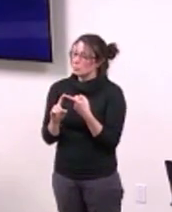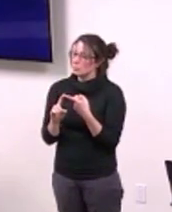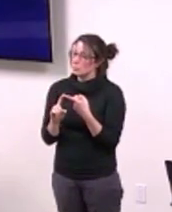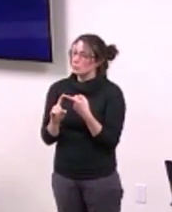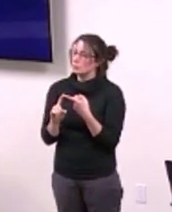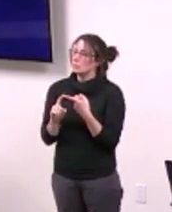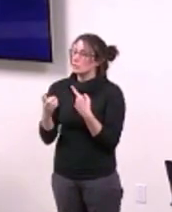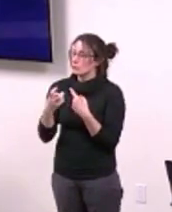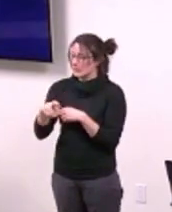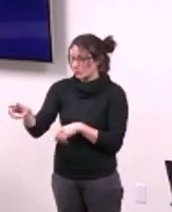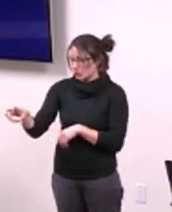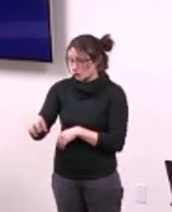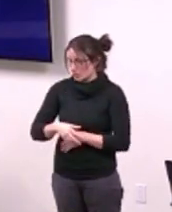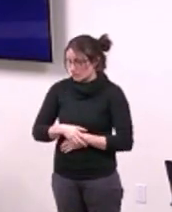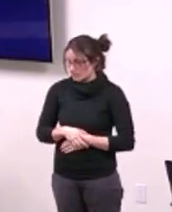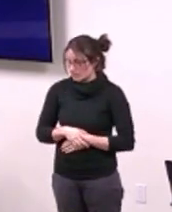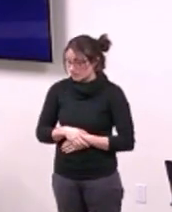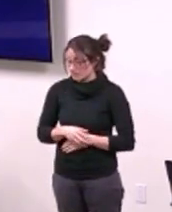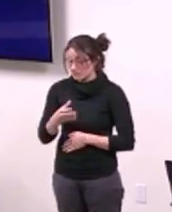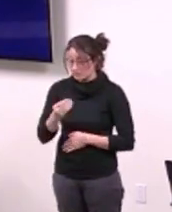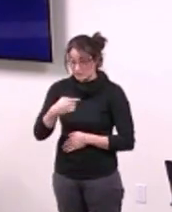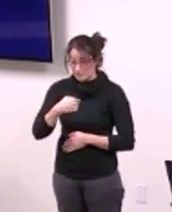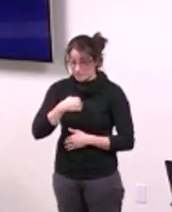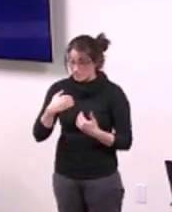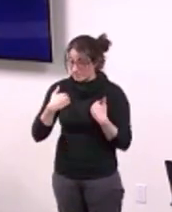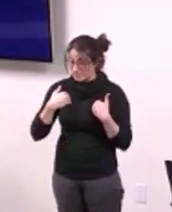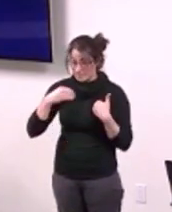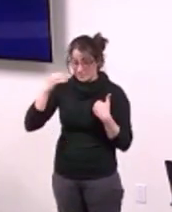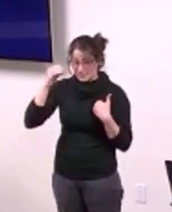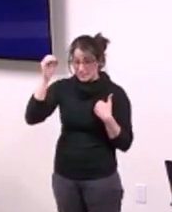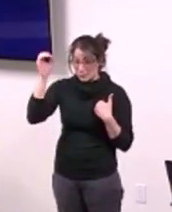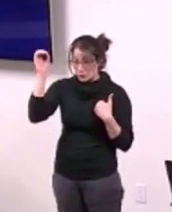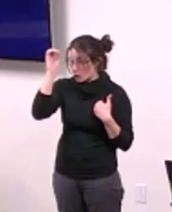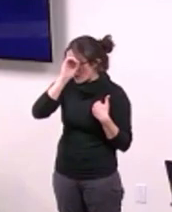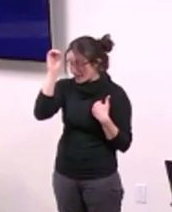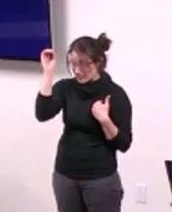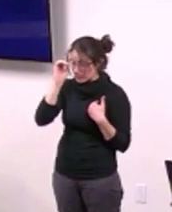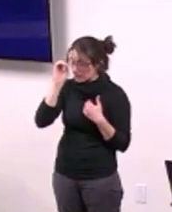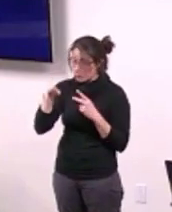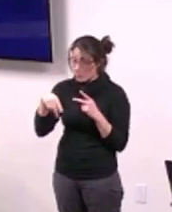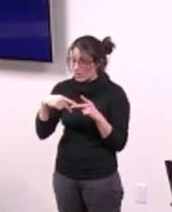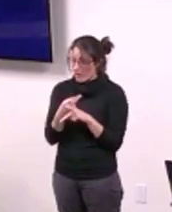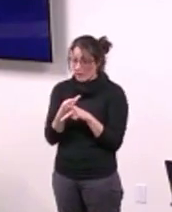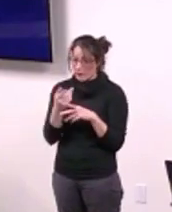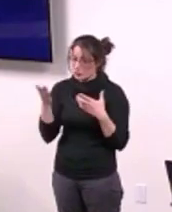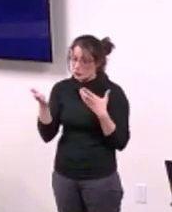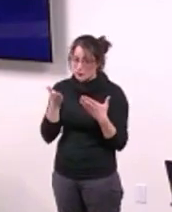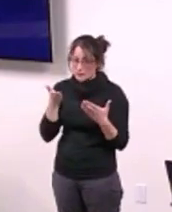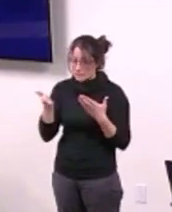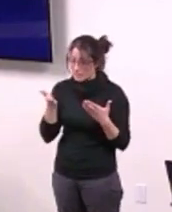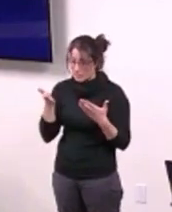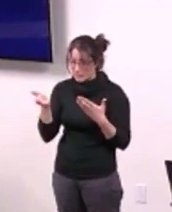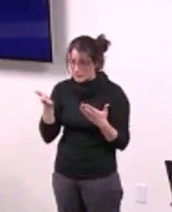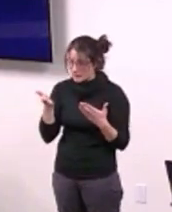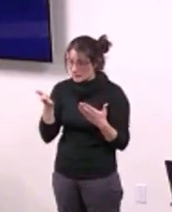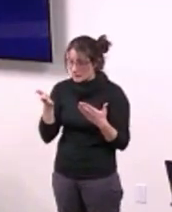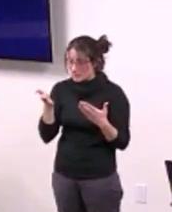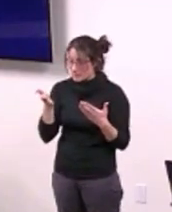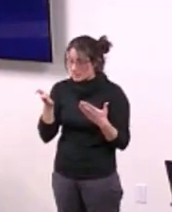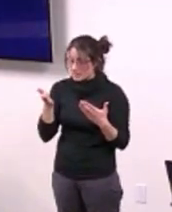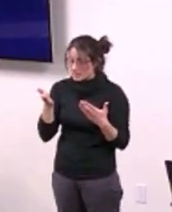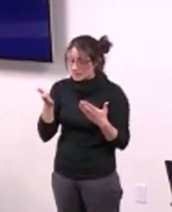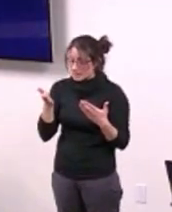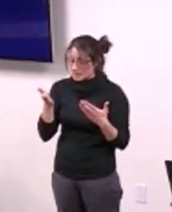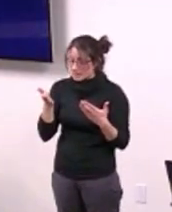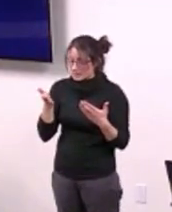And I have no idea what kinds of services are in which prisons.